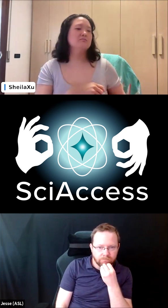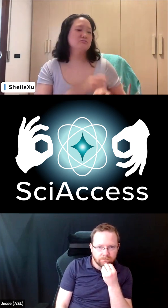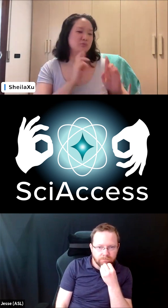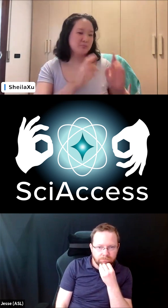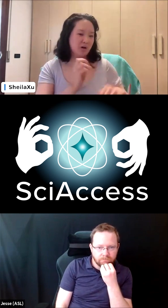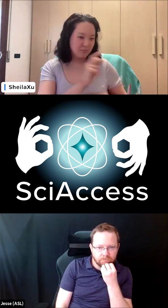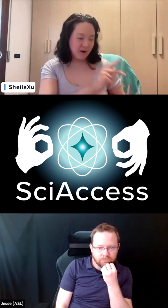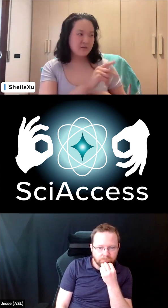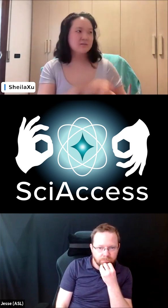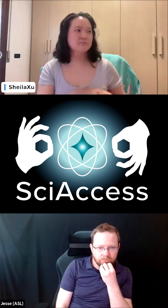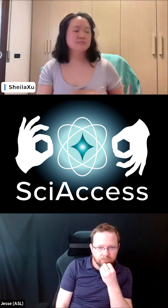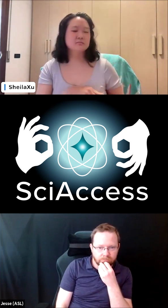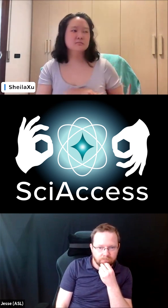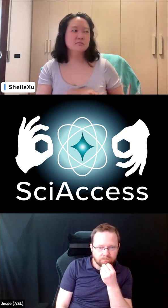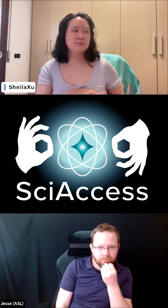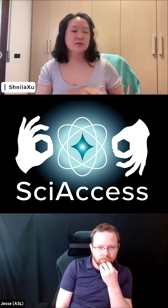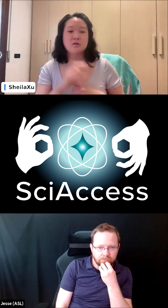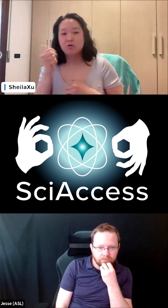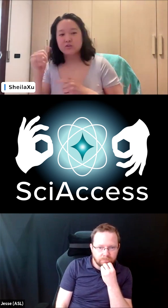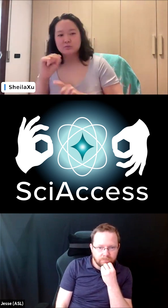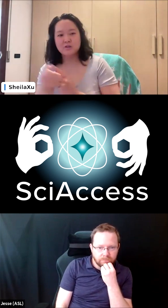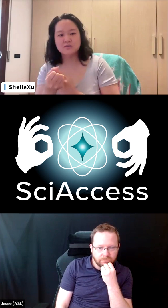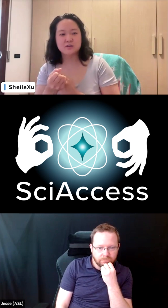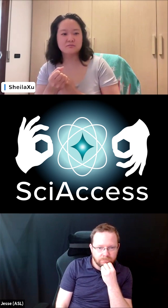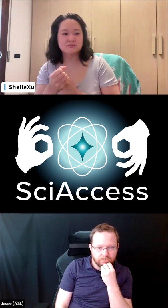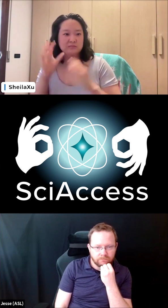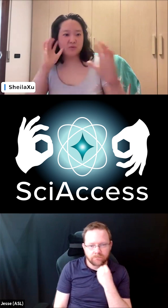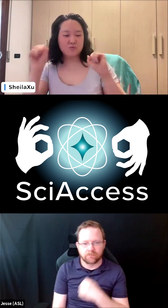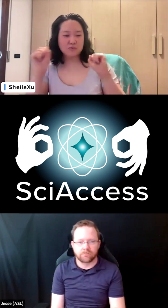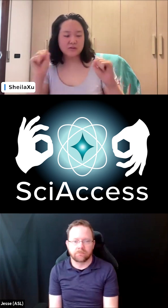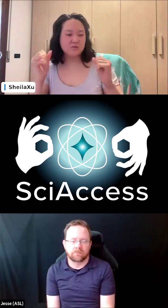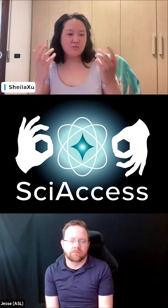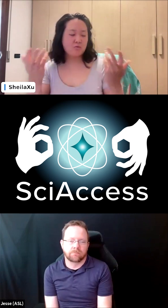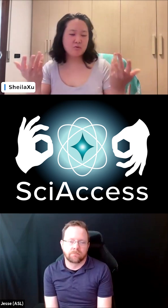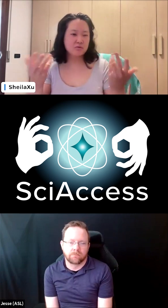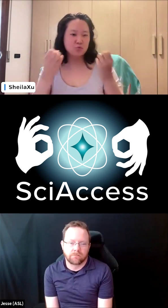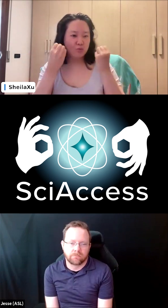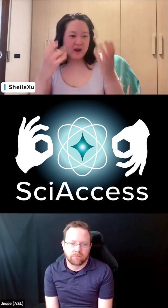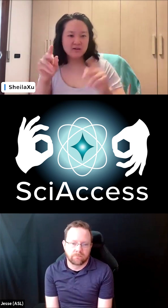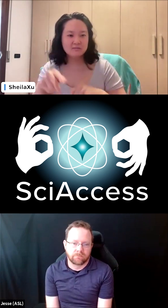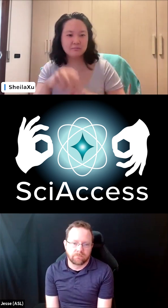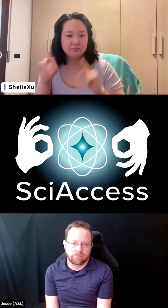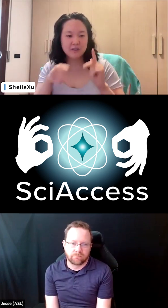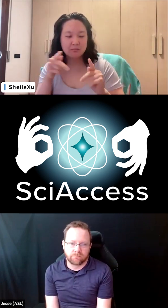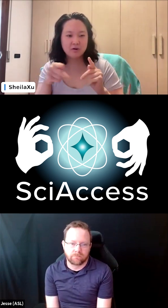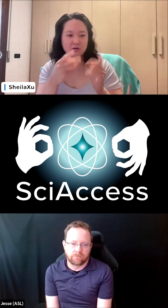respond back and hear and understand that. The background noise was loud or there was a room of people